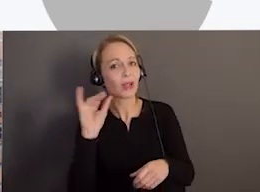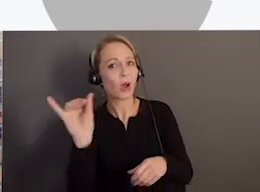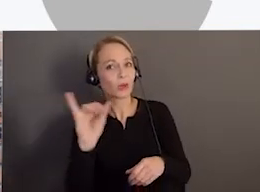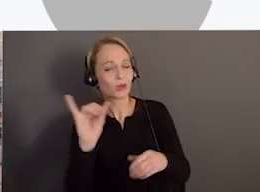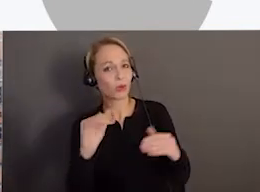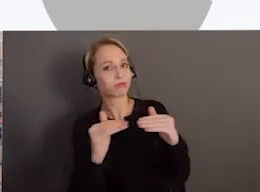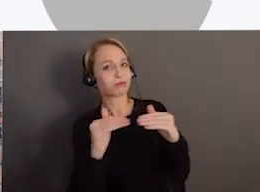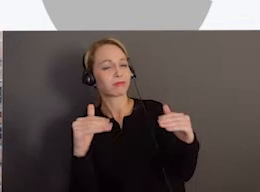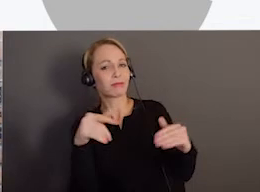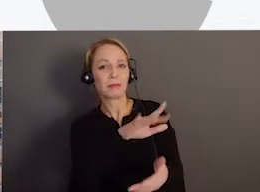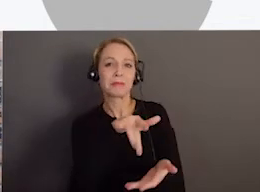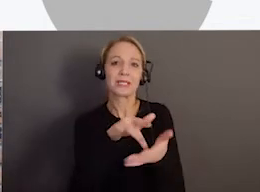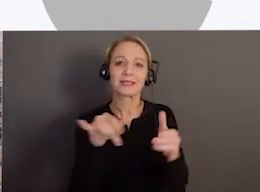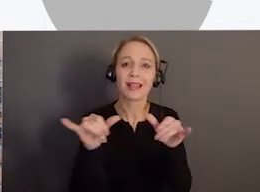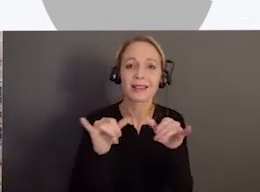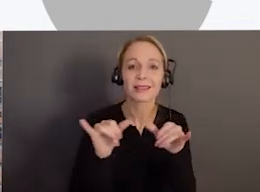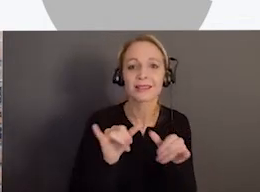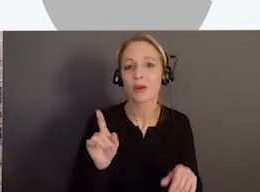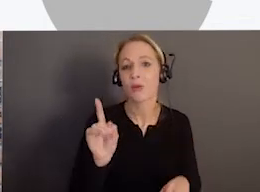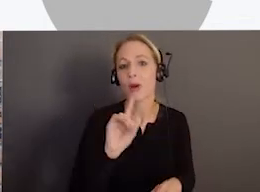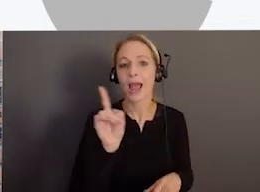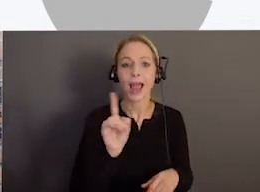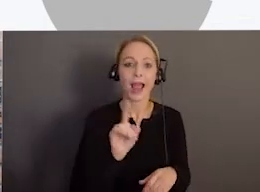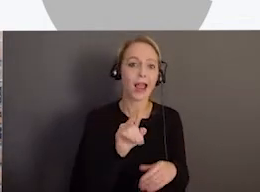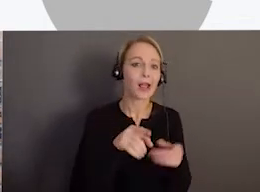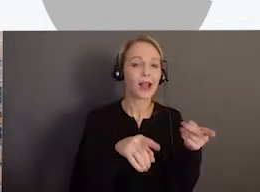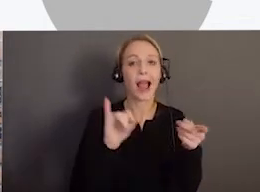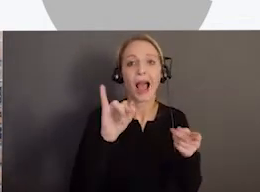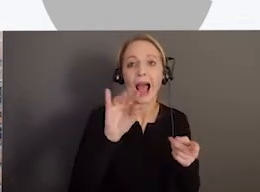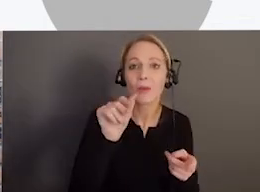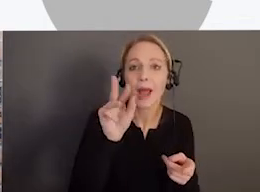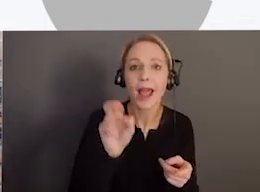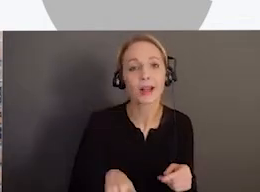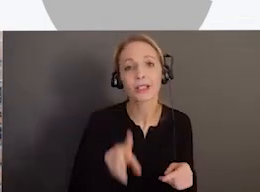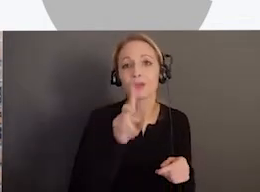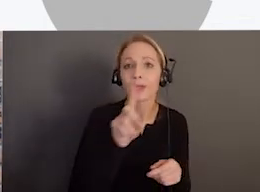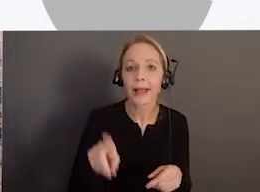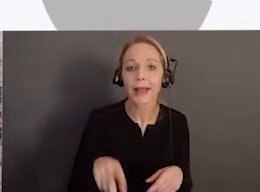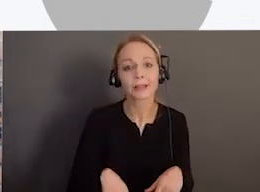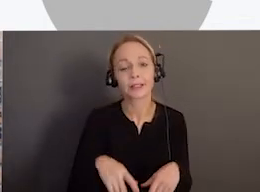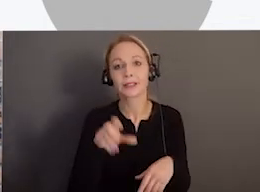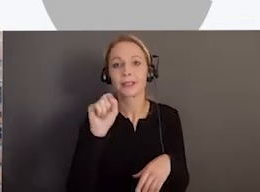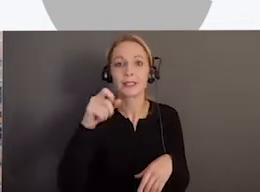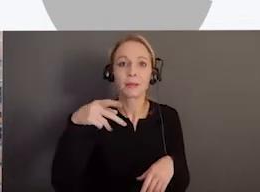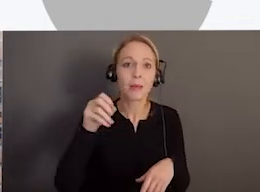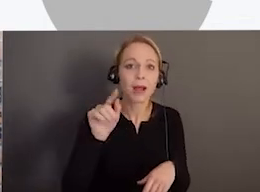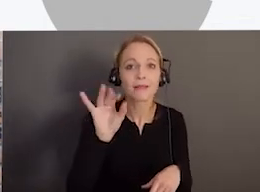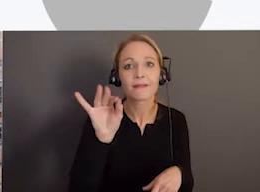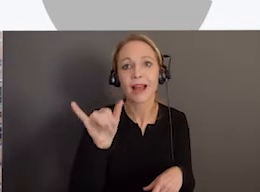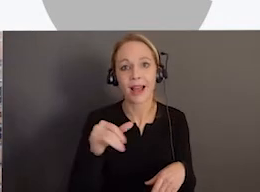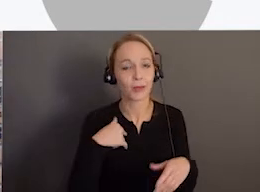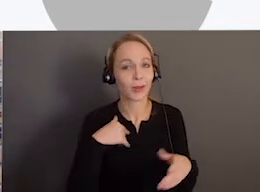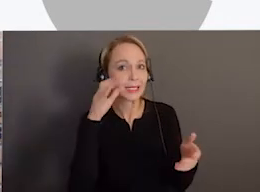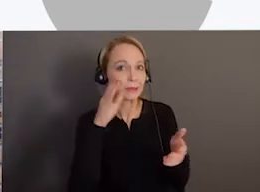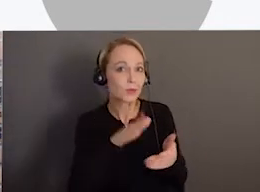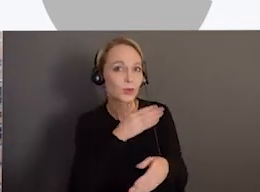EXPERIENCES IN MID-SIZE CONTROL WITH IWARE AND DOORDASH AND LISTEN TO MUSIC ON SPOTIFY.